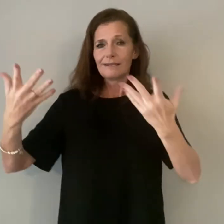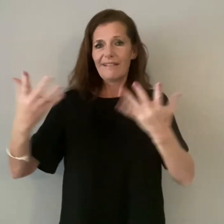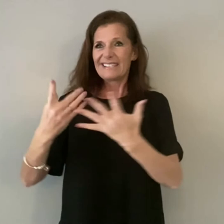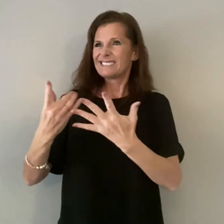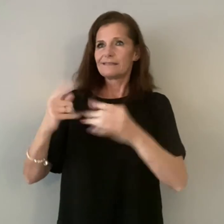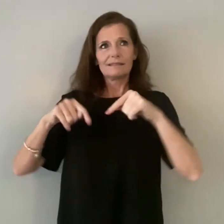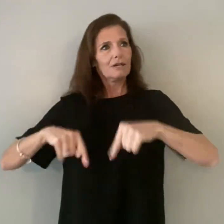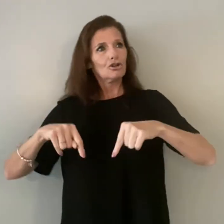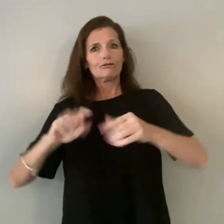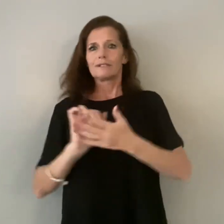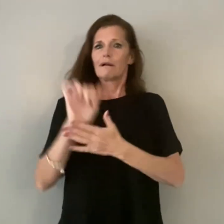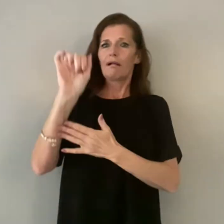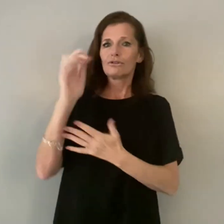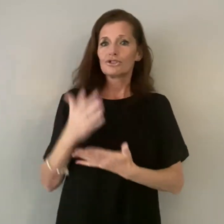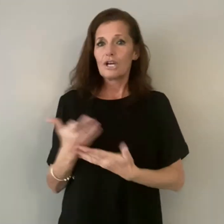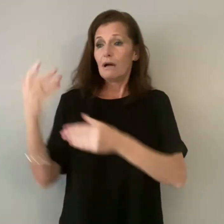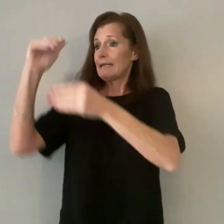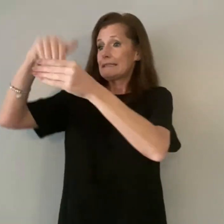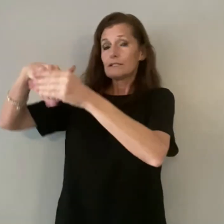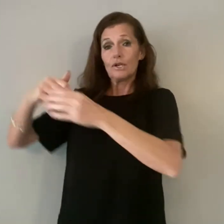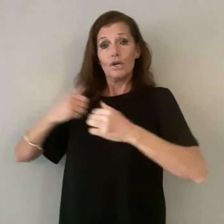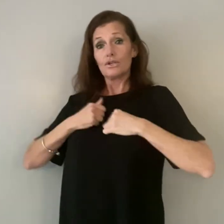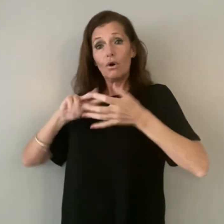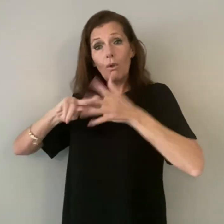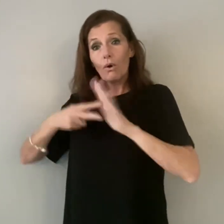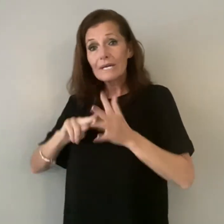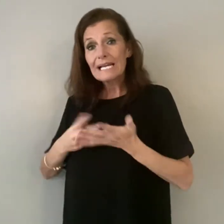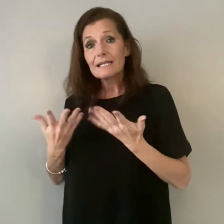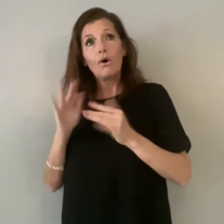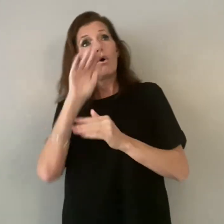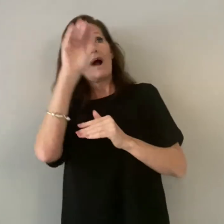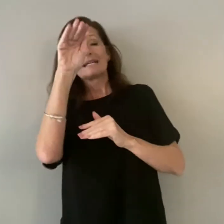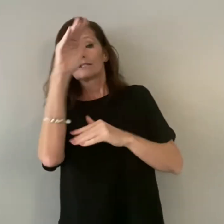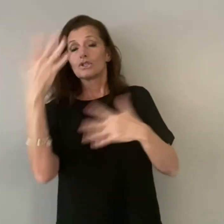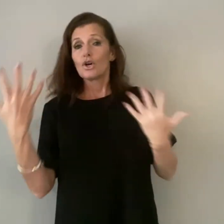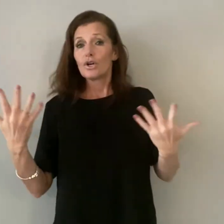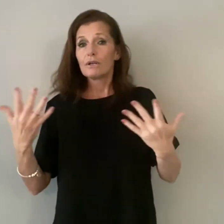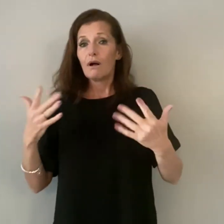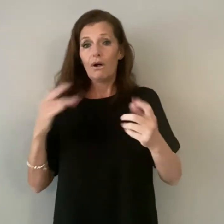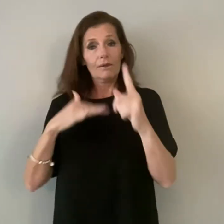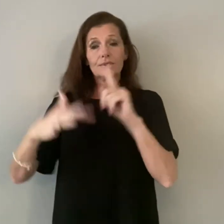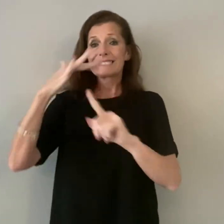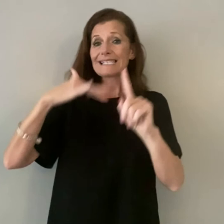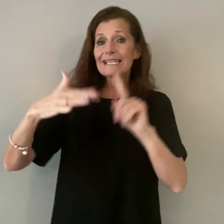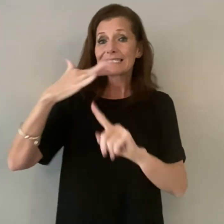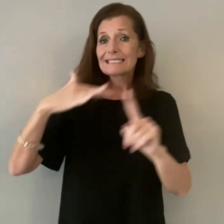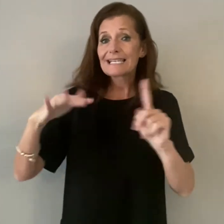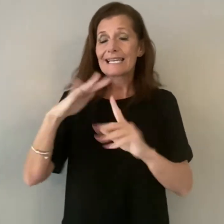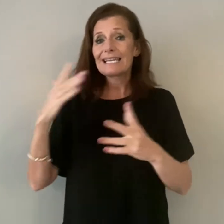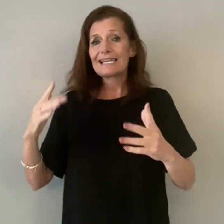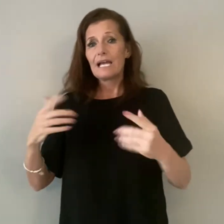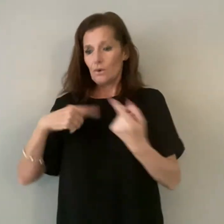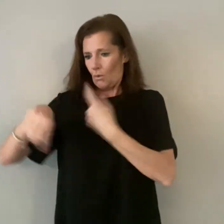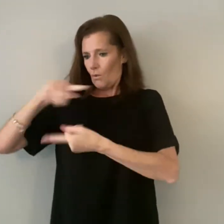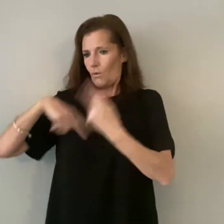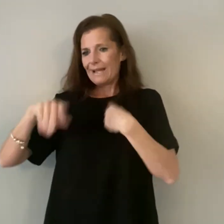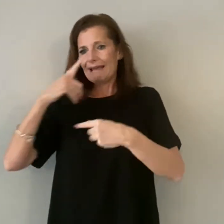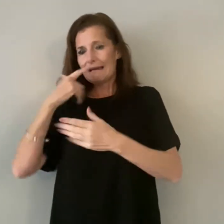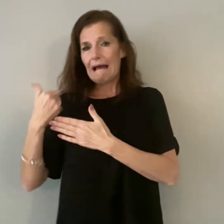what this current dominant culture is whether that's internally within our organizations or externally in society and what role we can play.